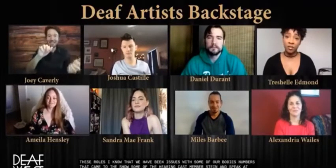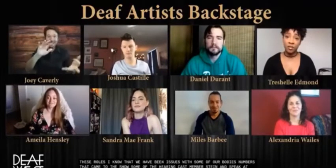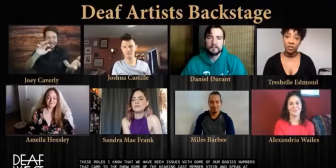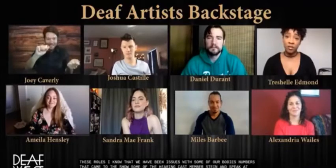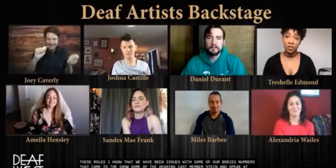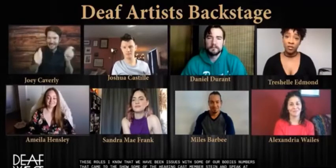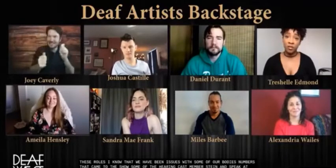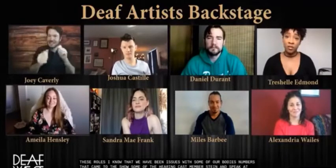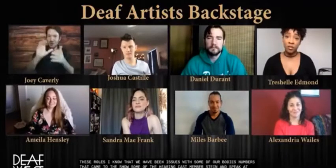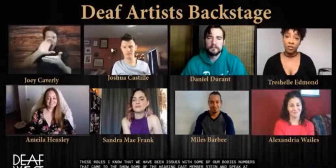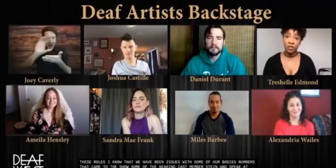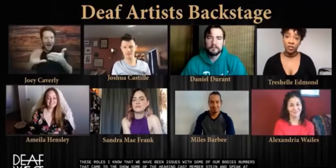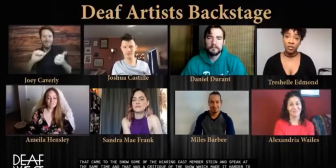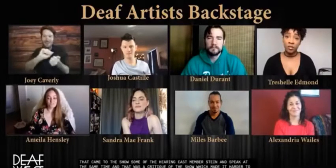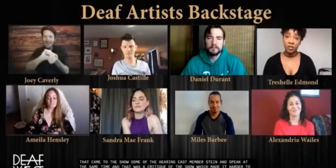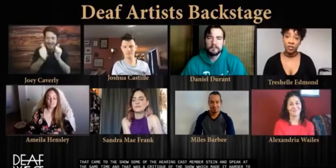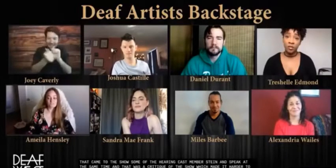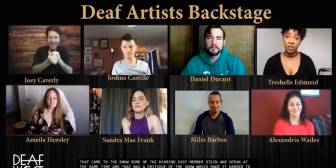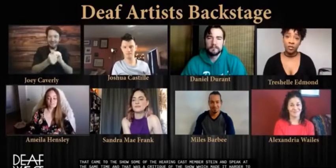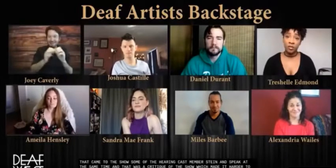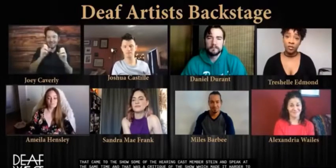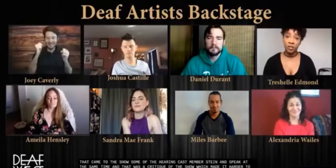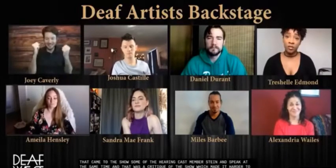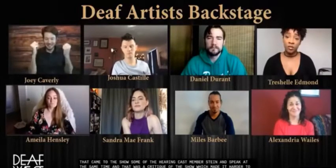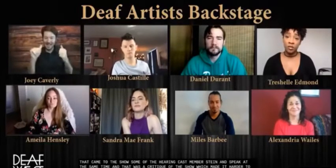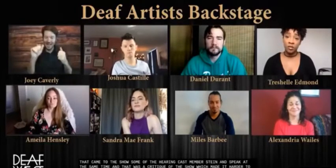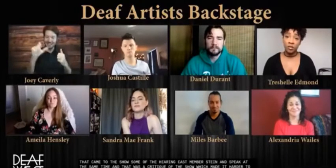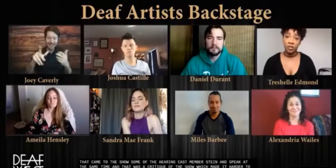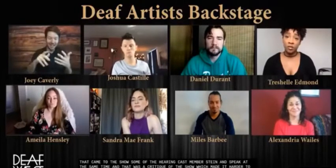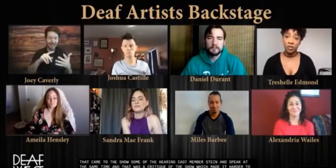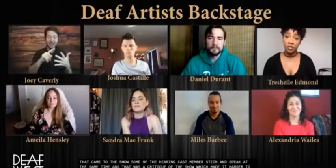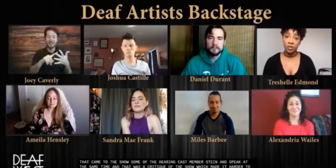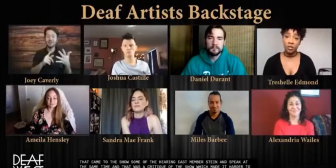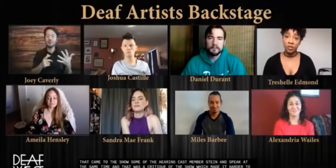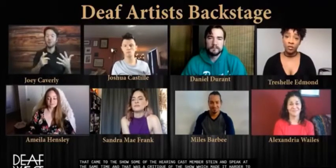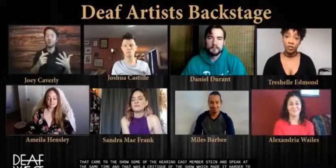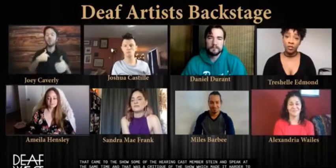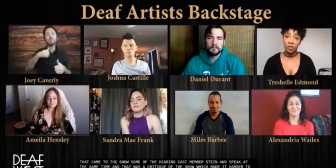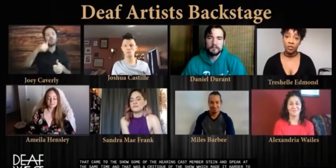So, it was difficult to translate some of this into choreography, into sign language.